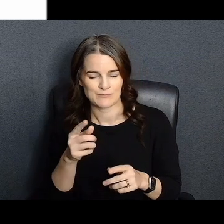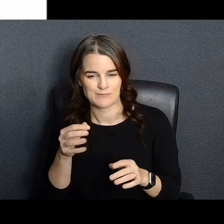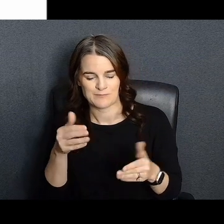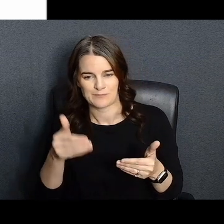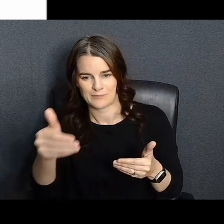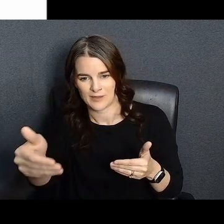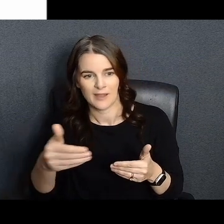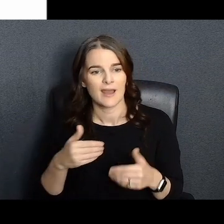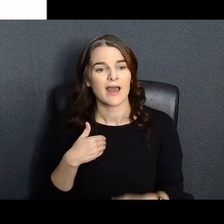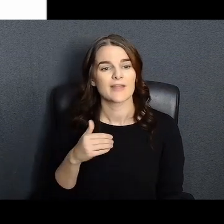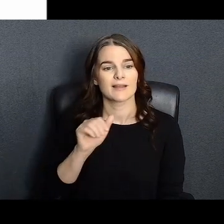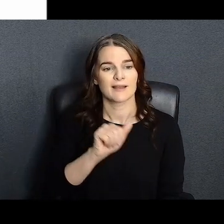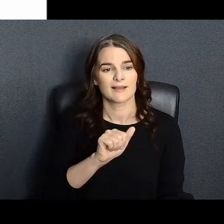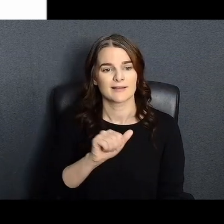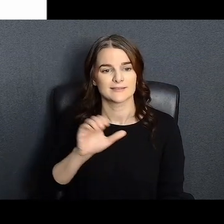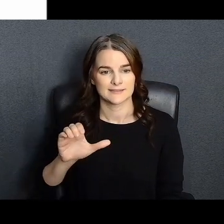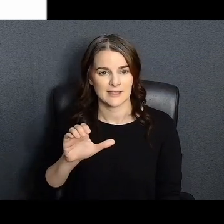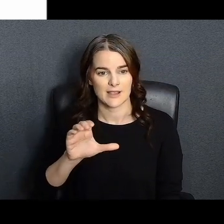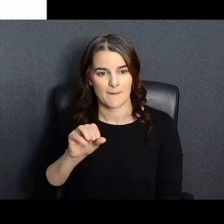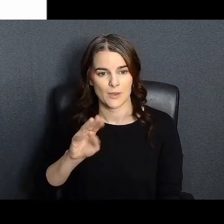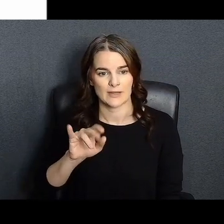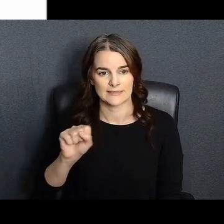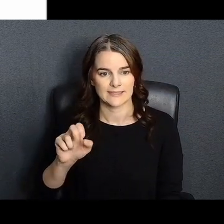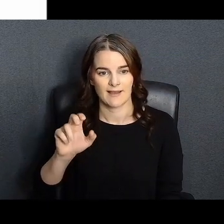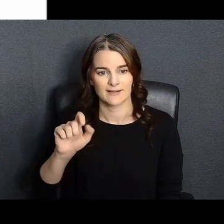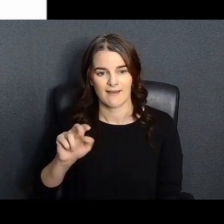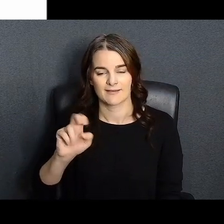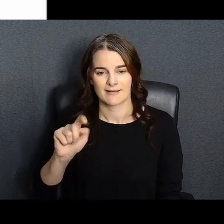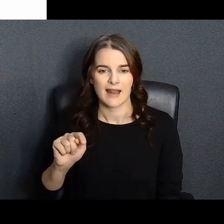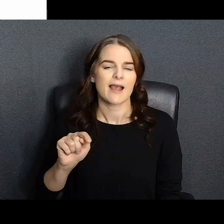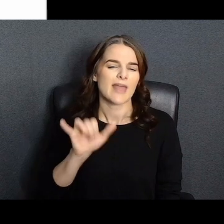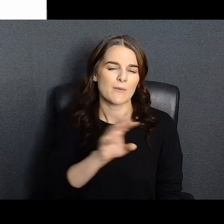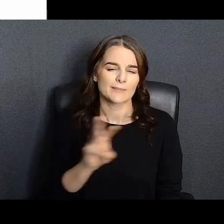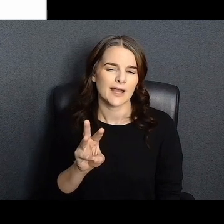is a great way to stay up to date, see more initiatives that we're offering,